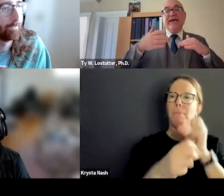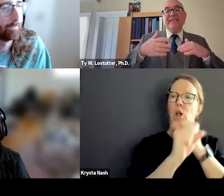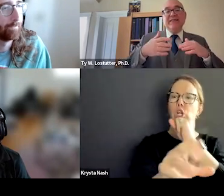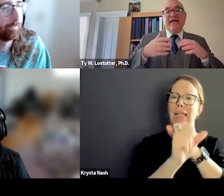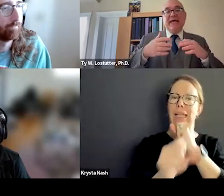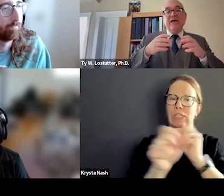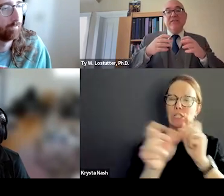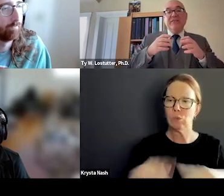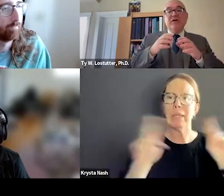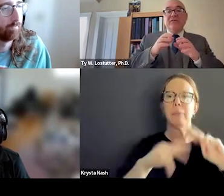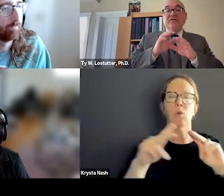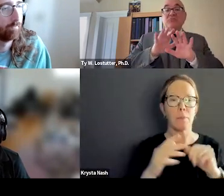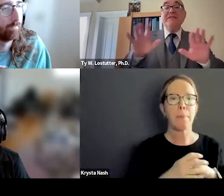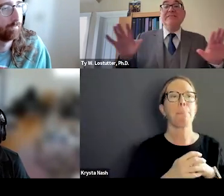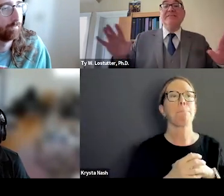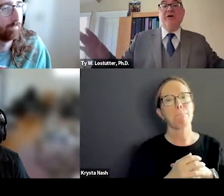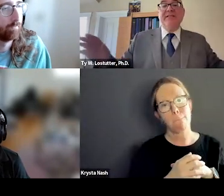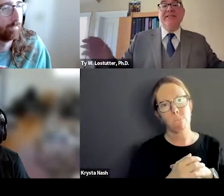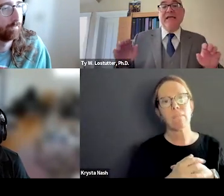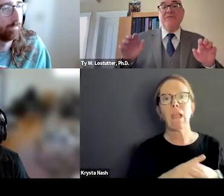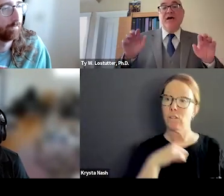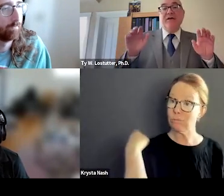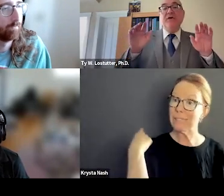The idea that are there's risks here, but at the same time,